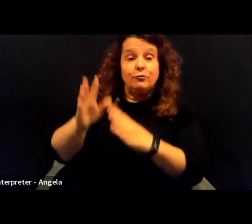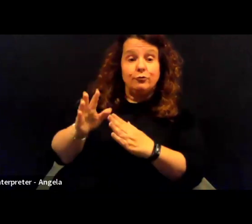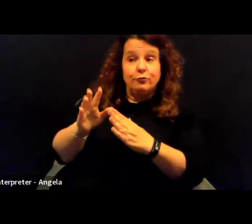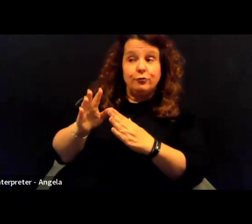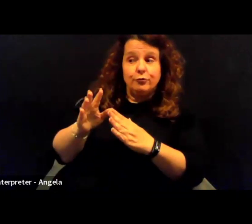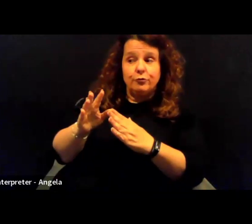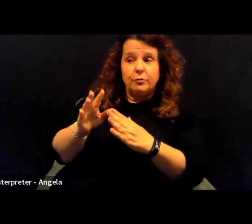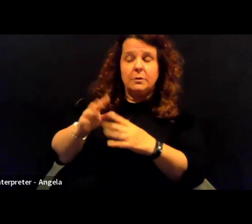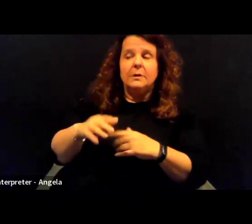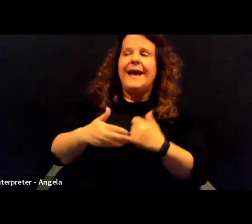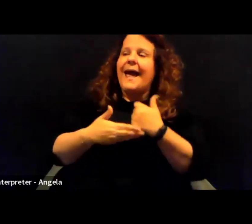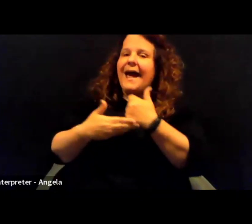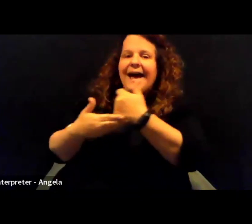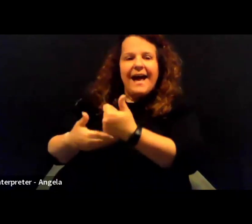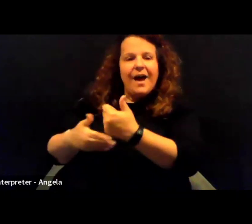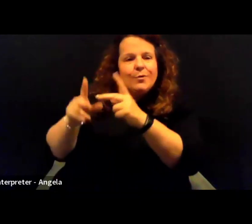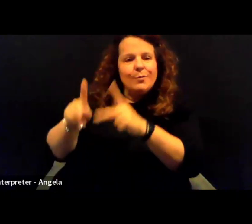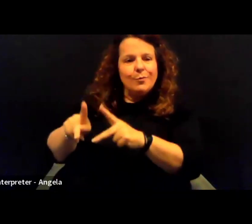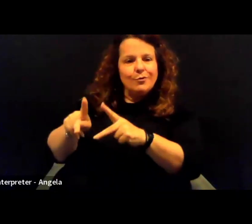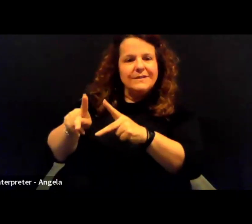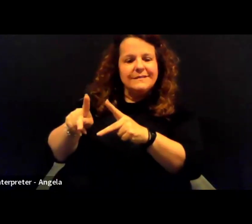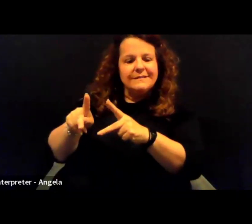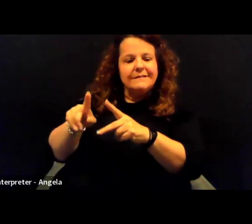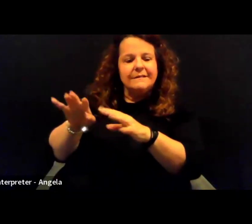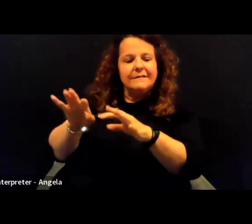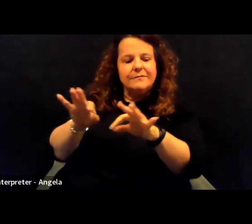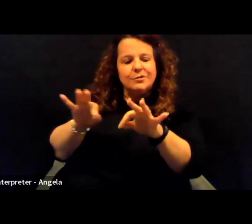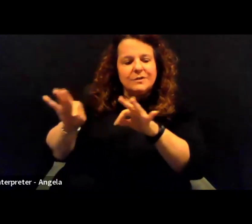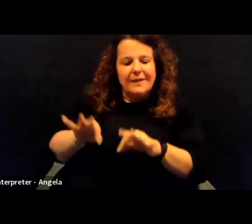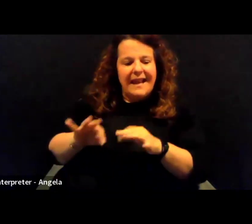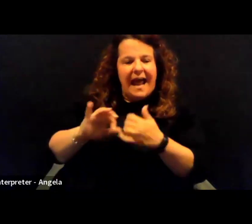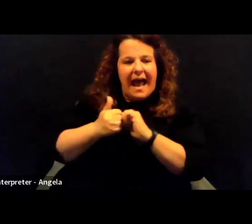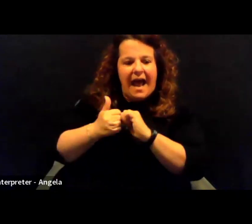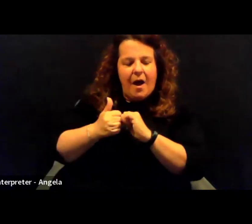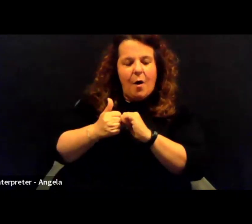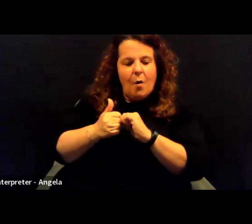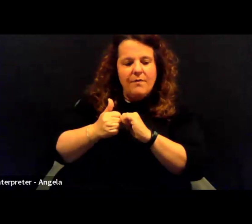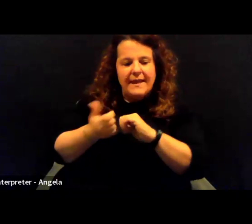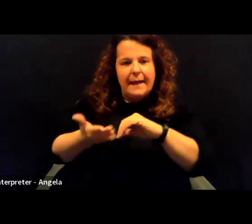understand what they might need to scaffold their skills and making and thinking really about what learning tools they're